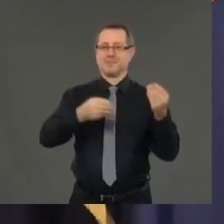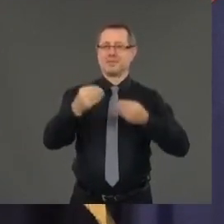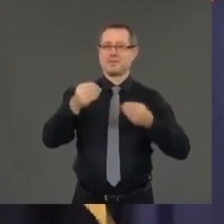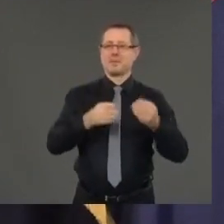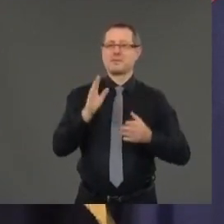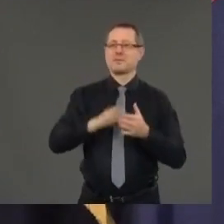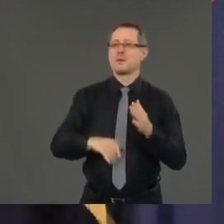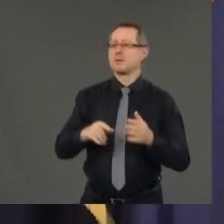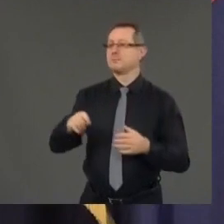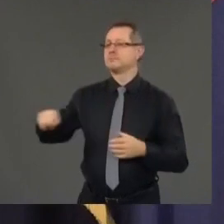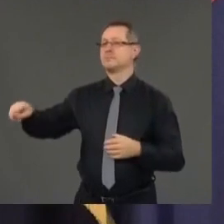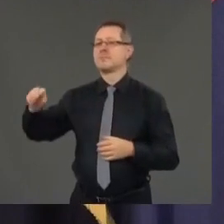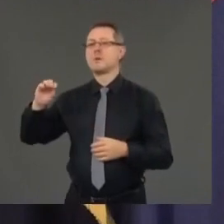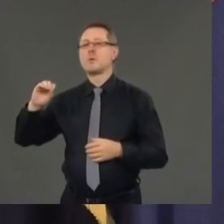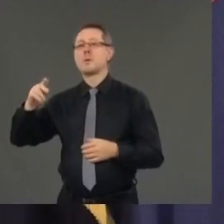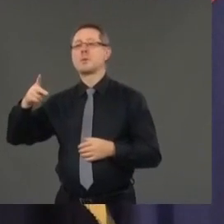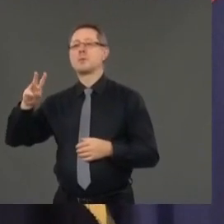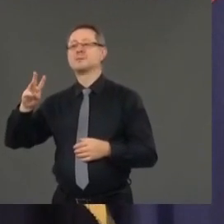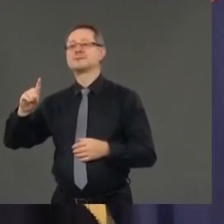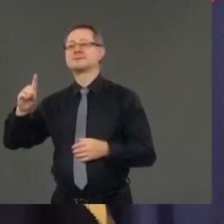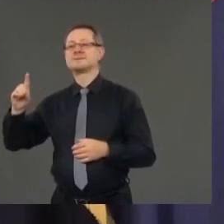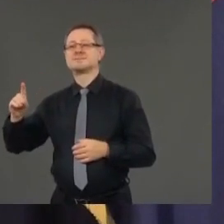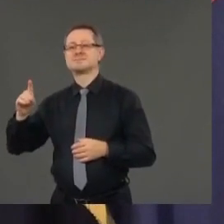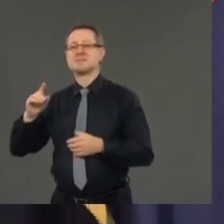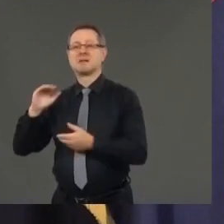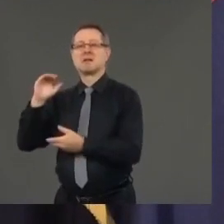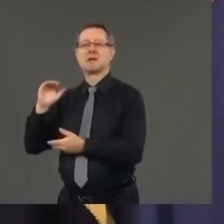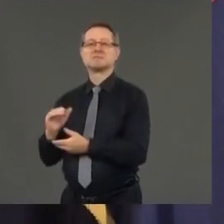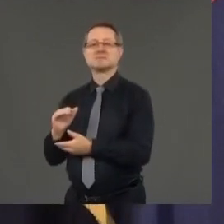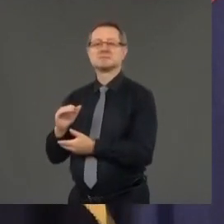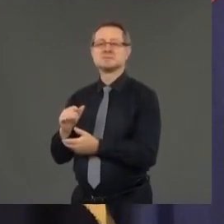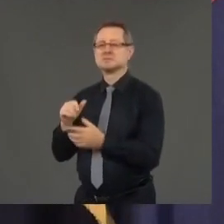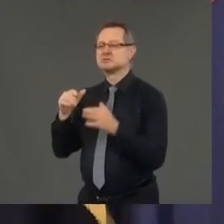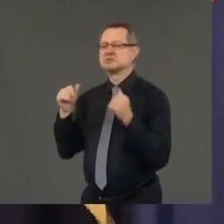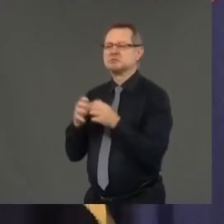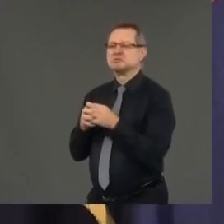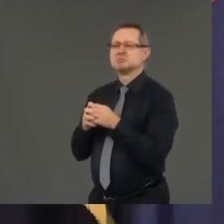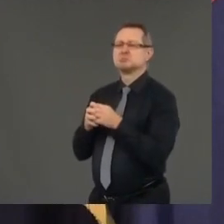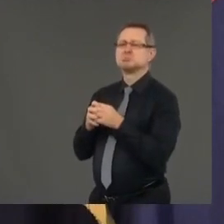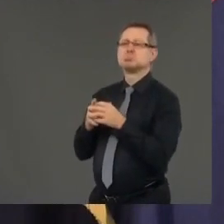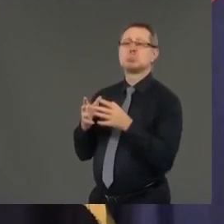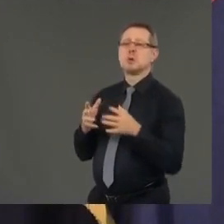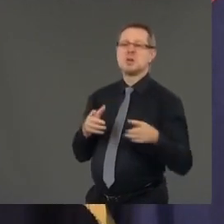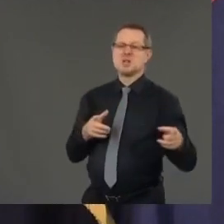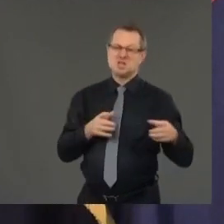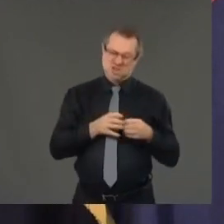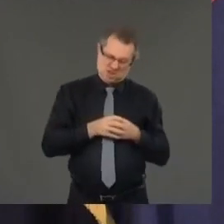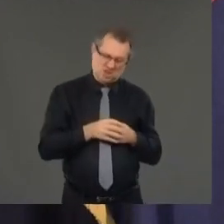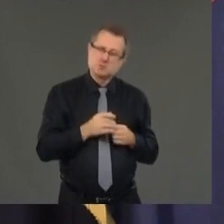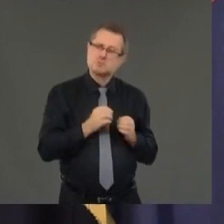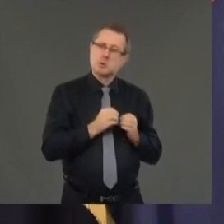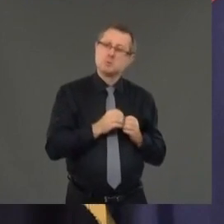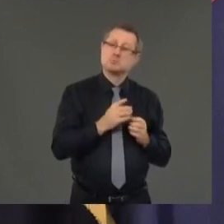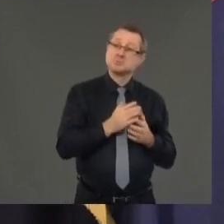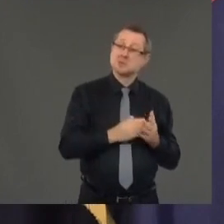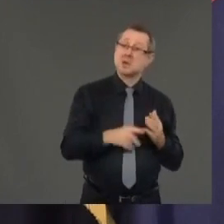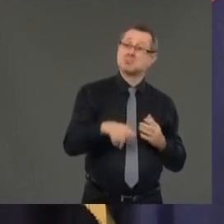RIGHT, BECAUSE PEOPLE ARE REALLY